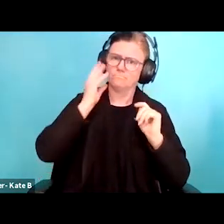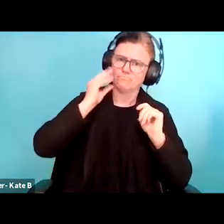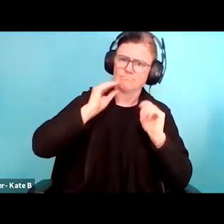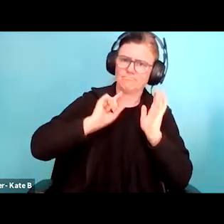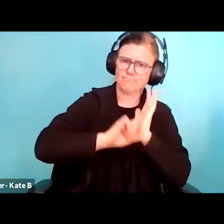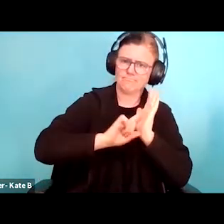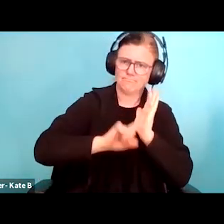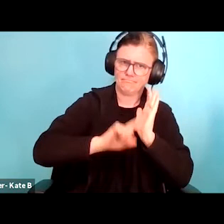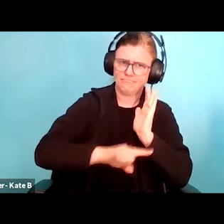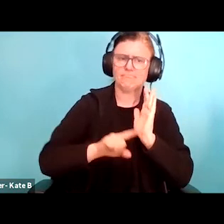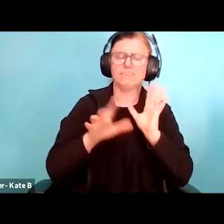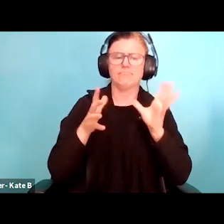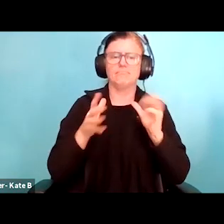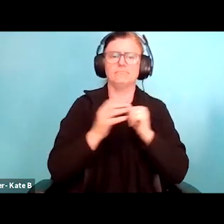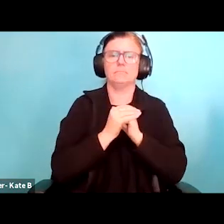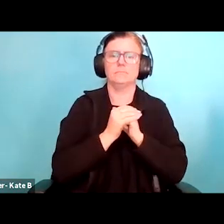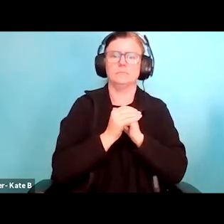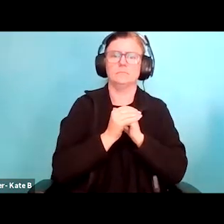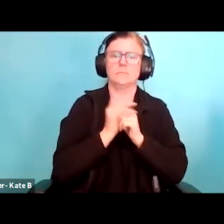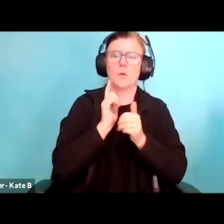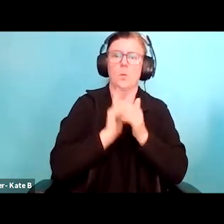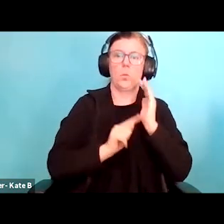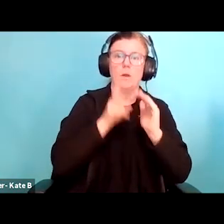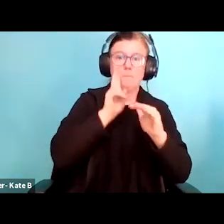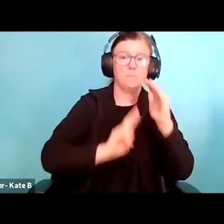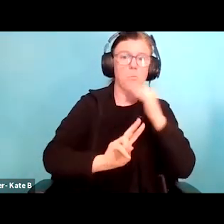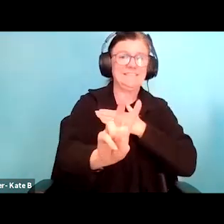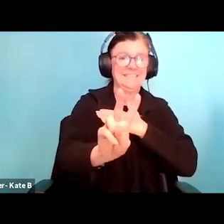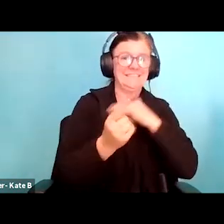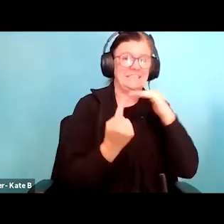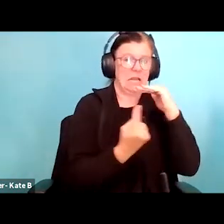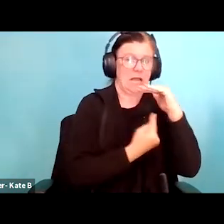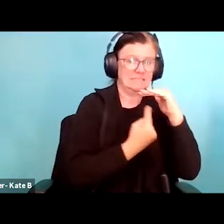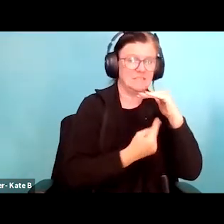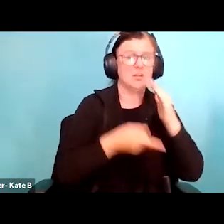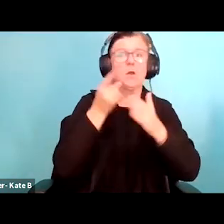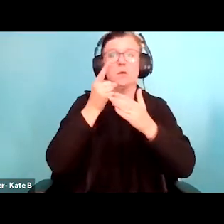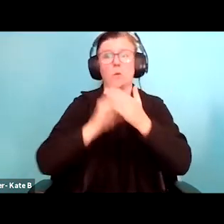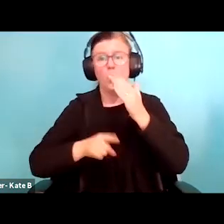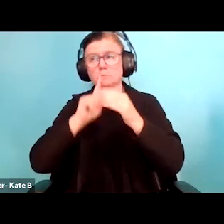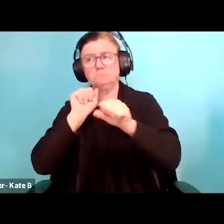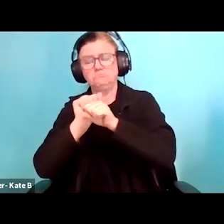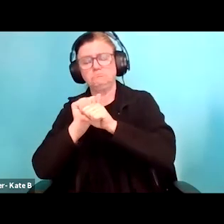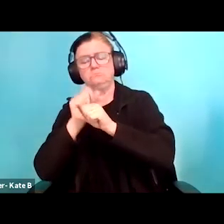first in terms of what factors predicted social isolation and loneliness amongst different groups,